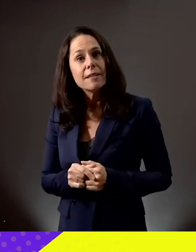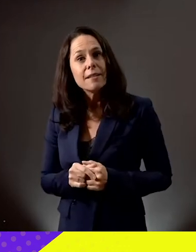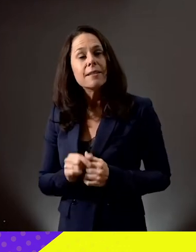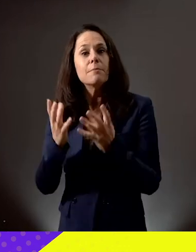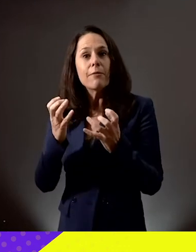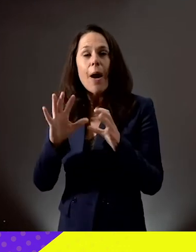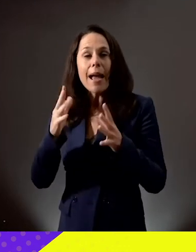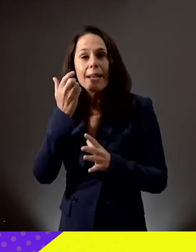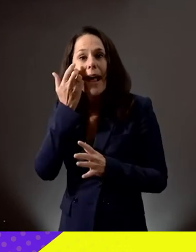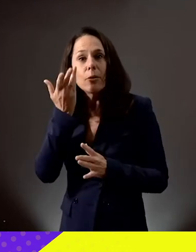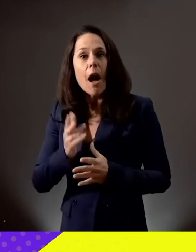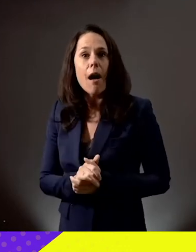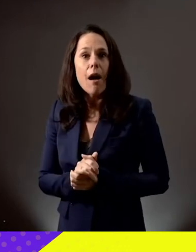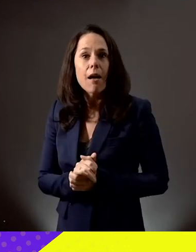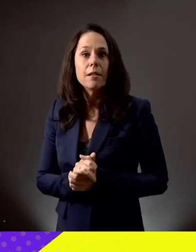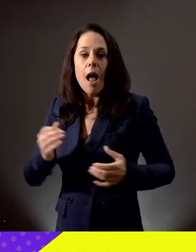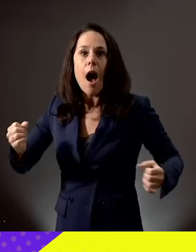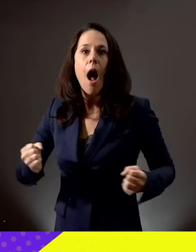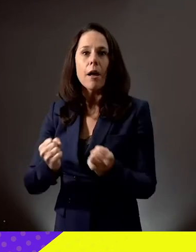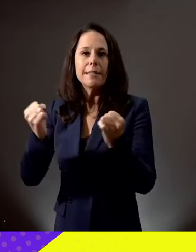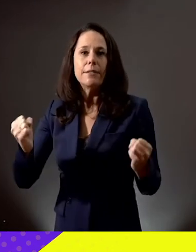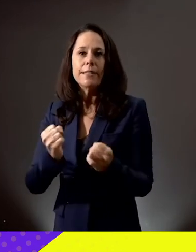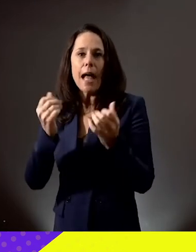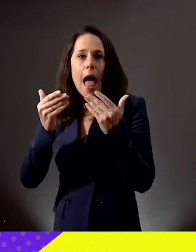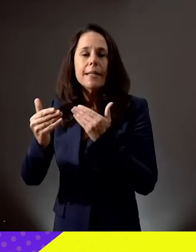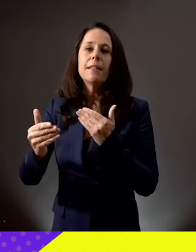We offer a lot of informative and inspirational activities.